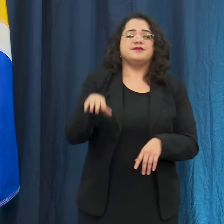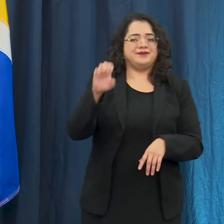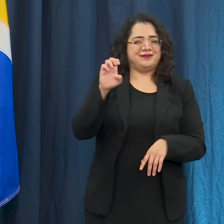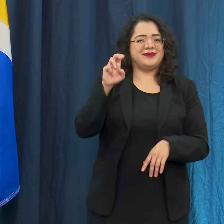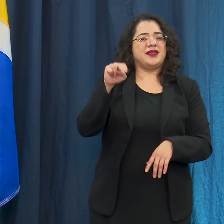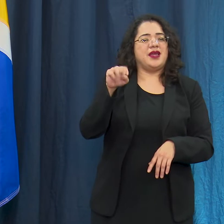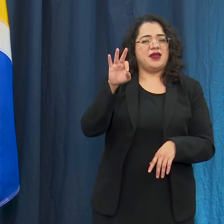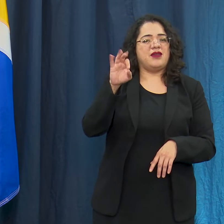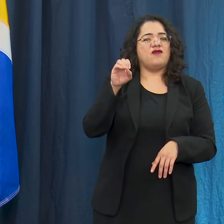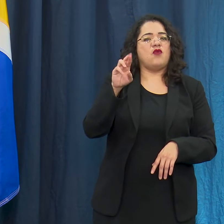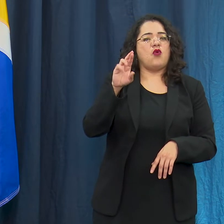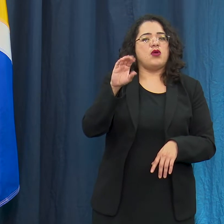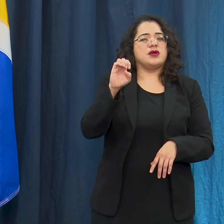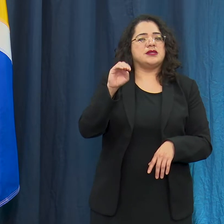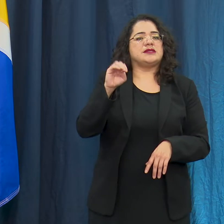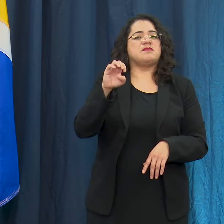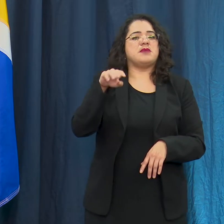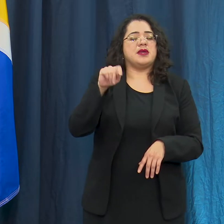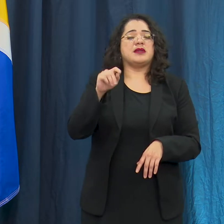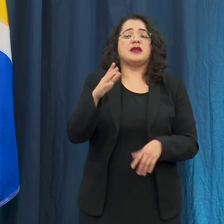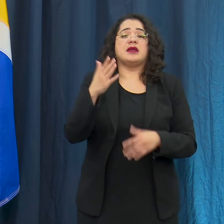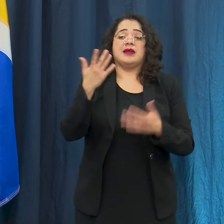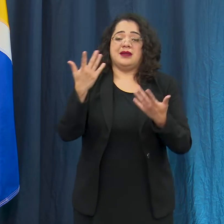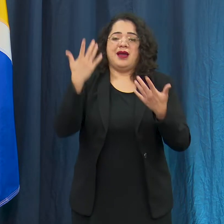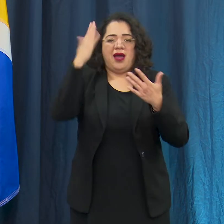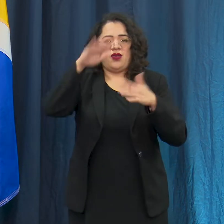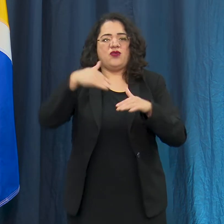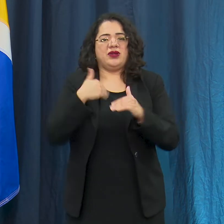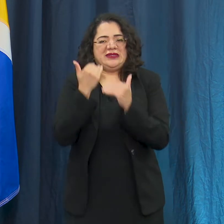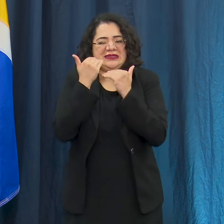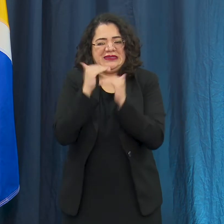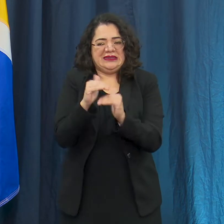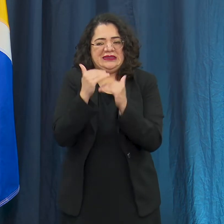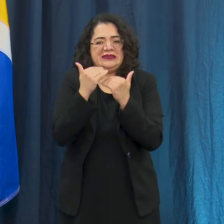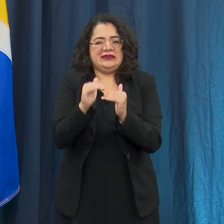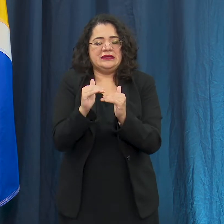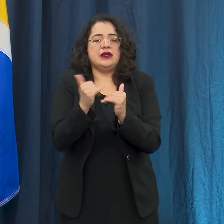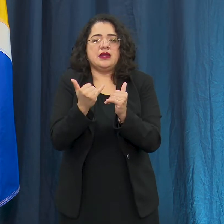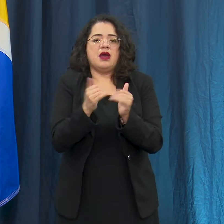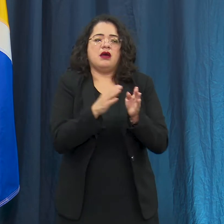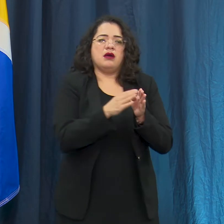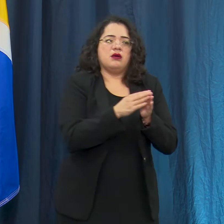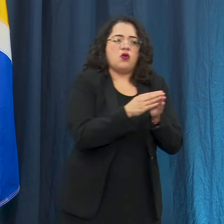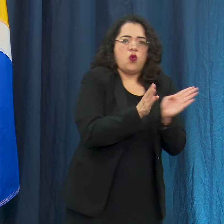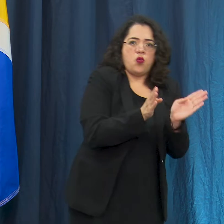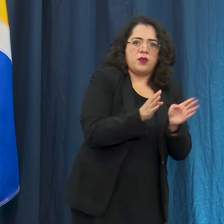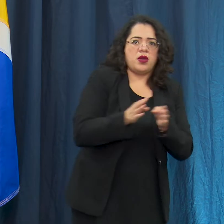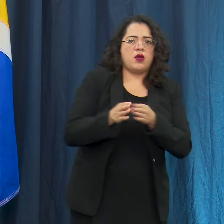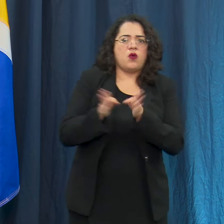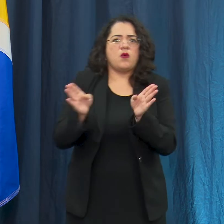that you guys are lifting some of the restrictions I mean don't you expect people to flock to the trails in the parks like how is the city going to